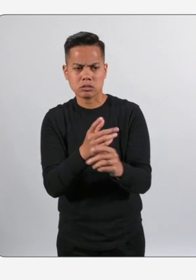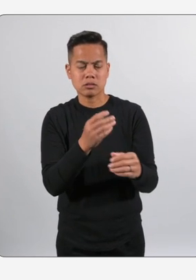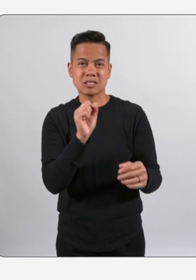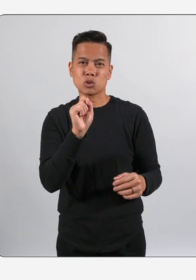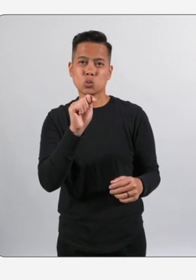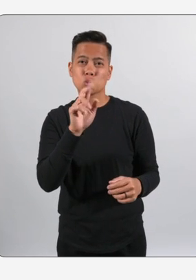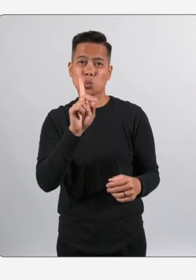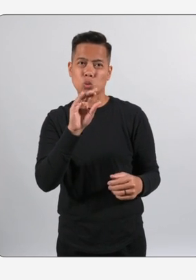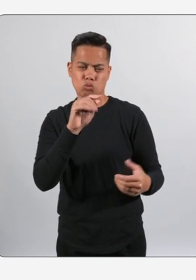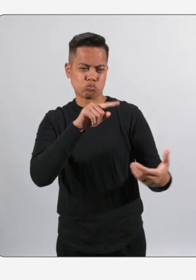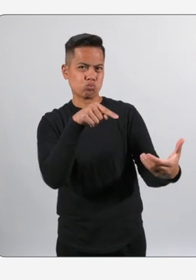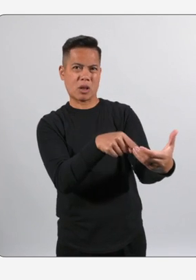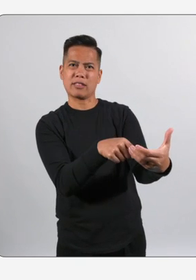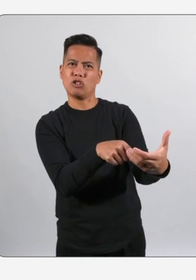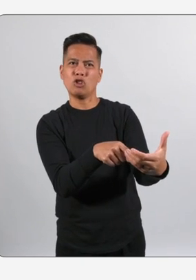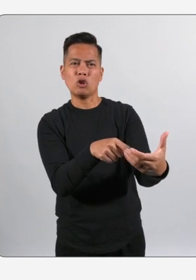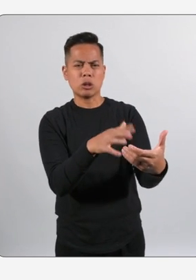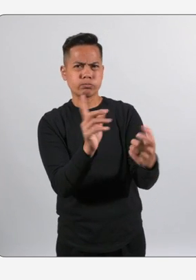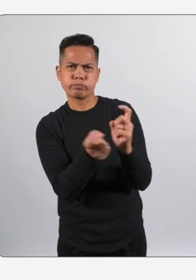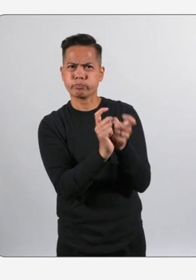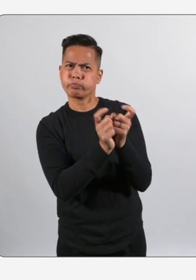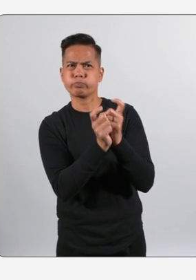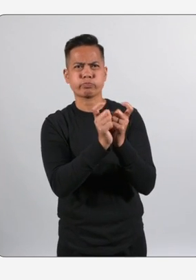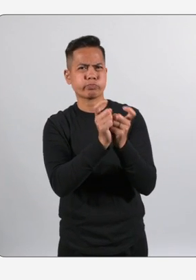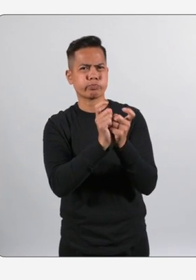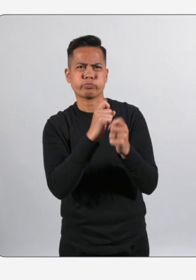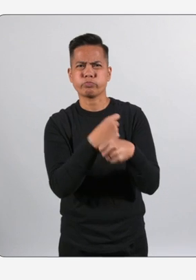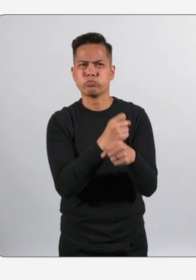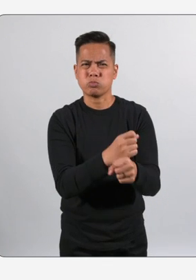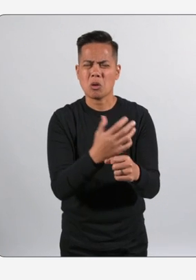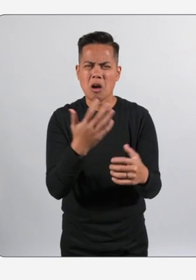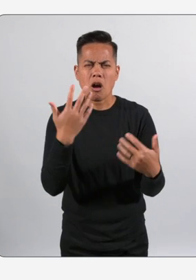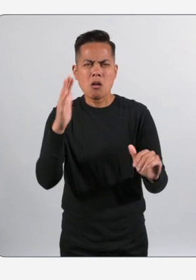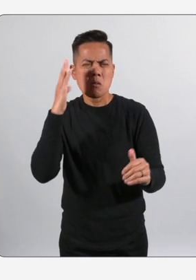world of creation. We all know this. Because of this, shorts have exploded.